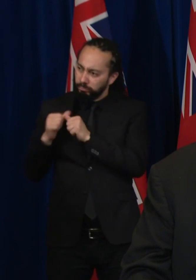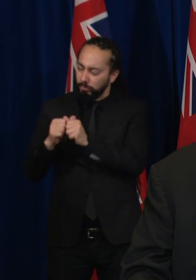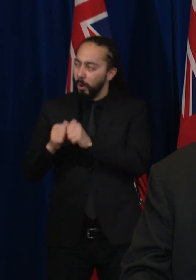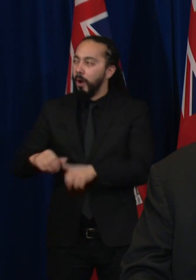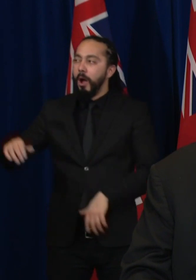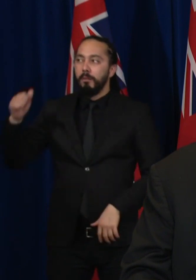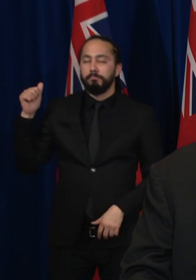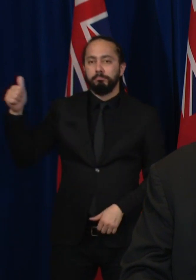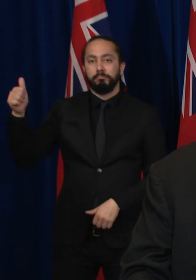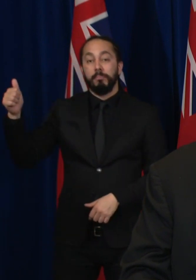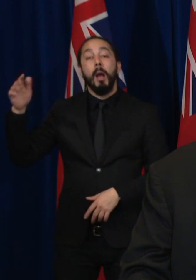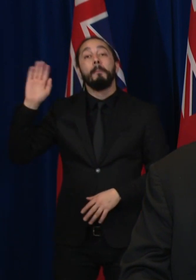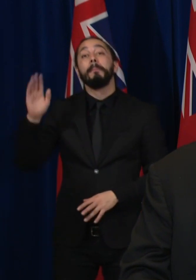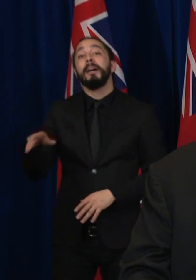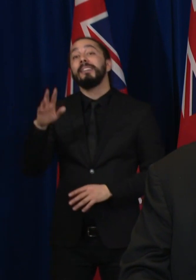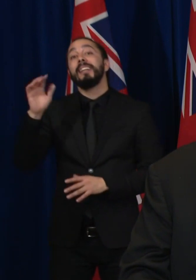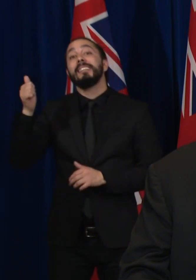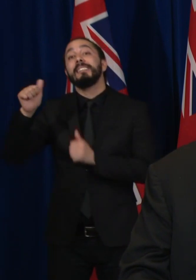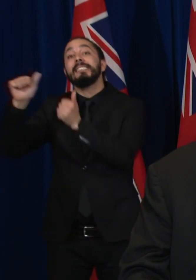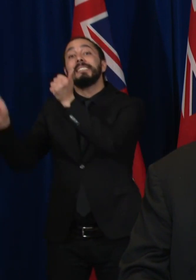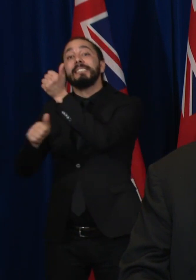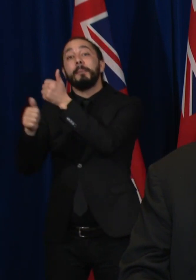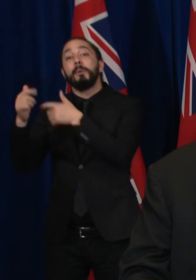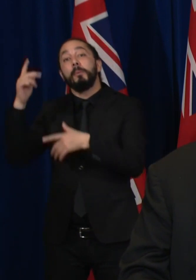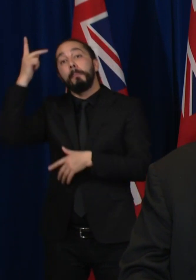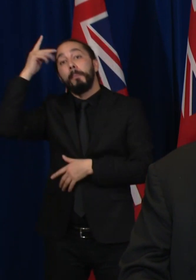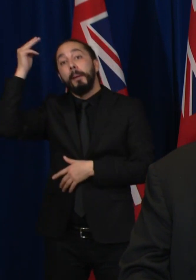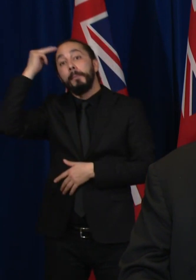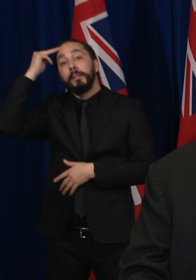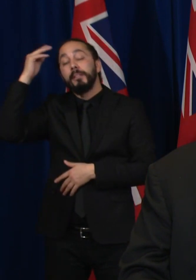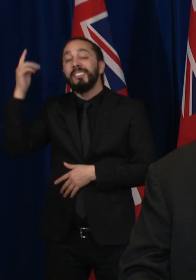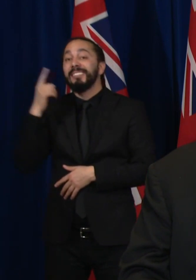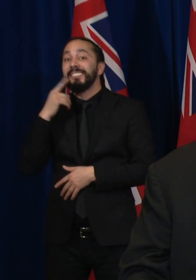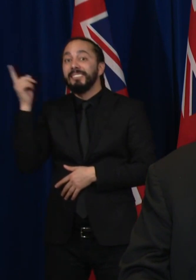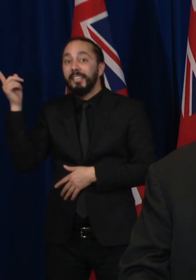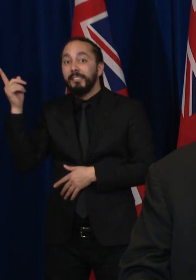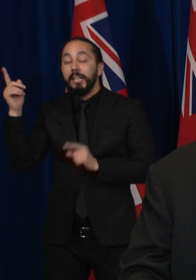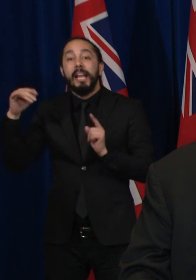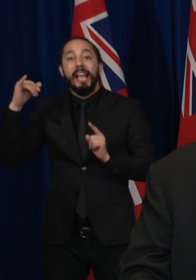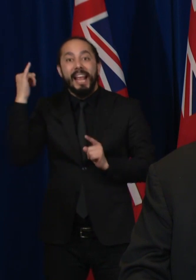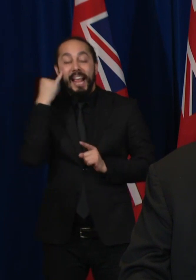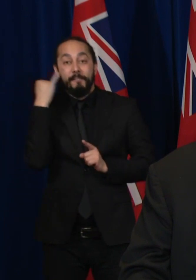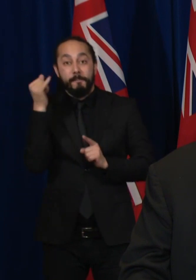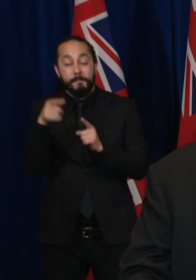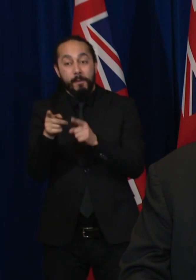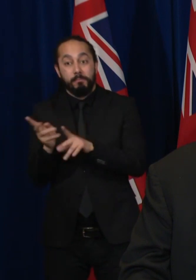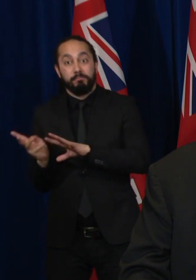said said, Doug, when that assembly line starts, do not stop it.